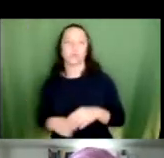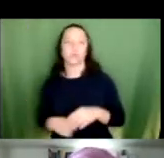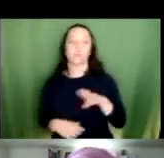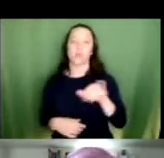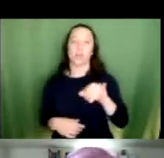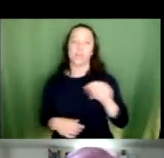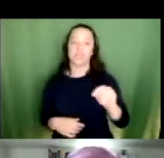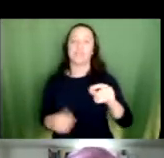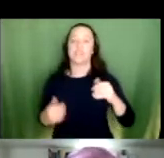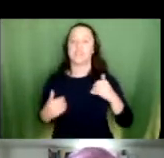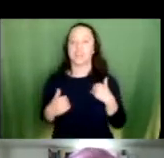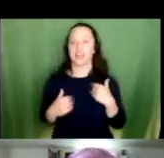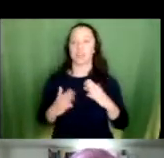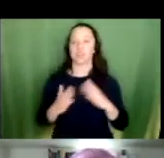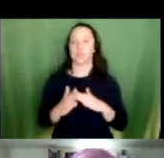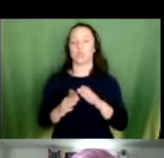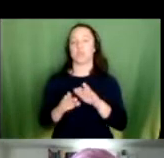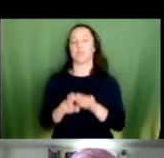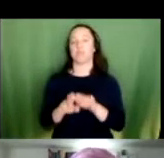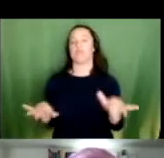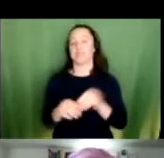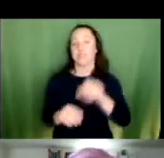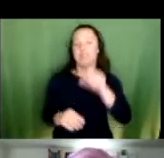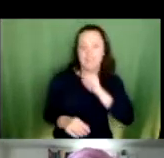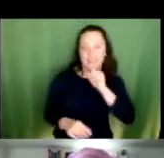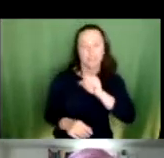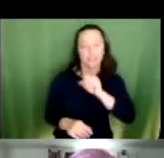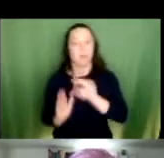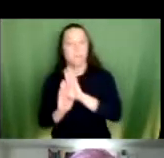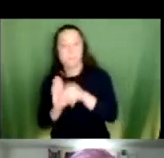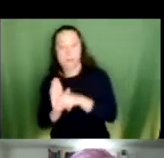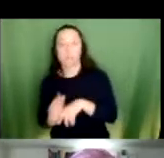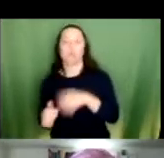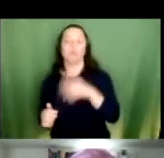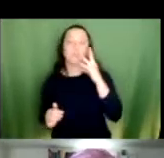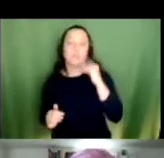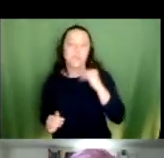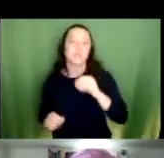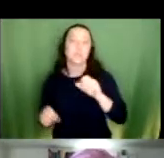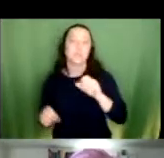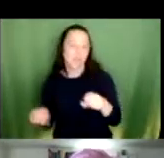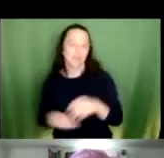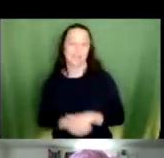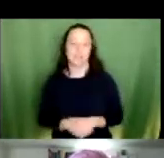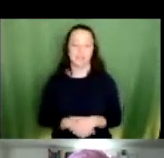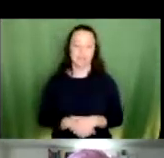diverse in age as they are in background, experience, and ability. This creates the